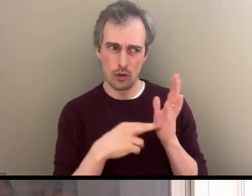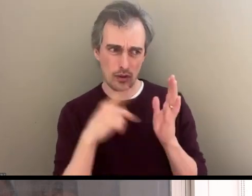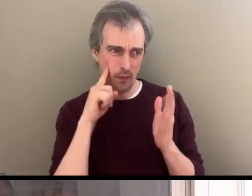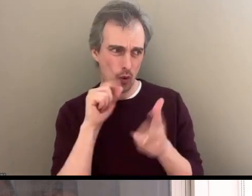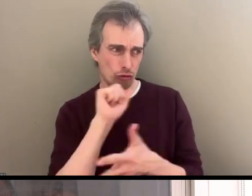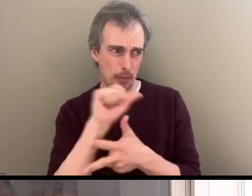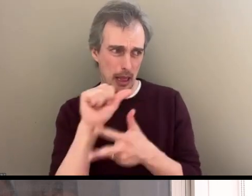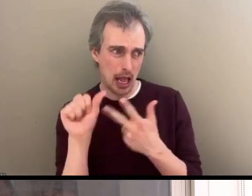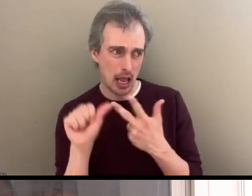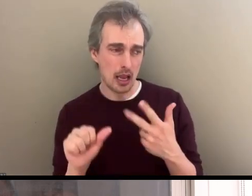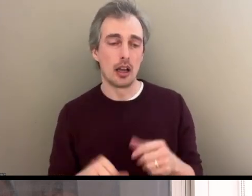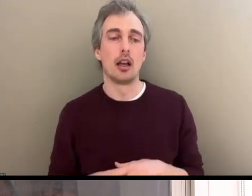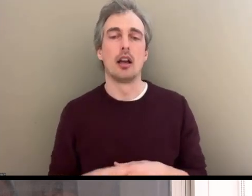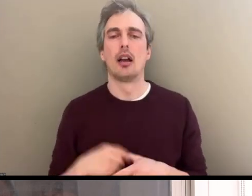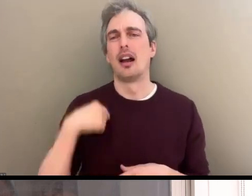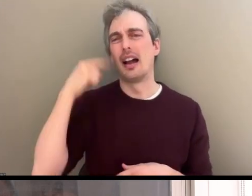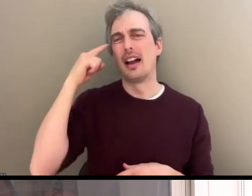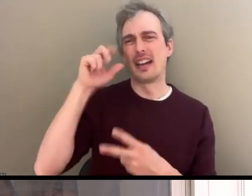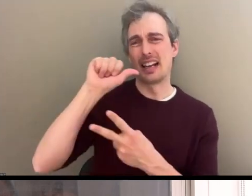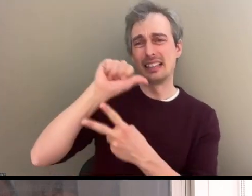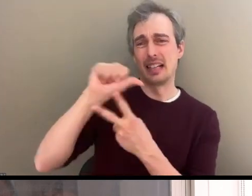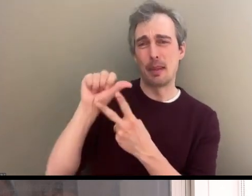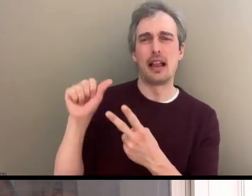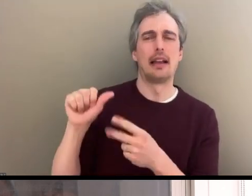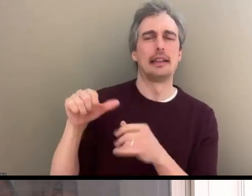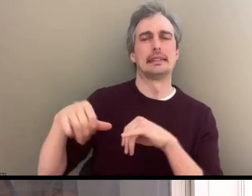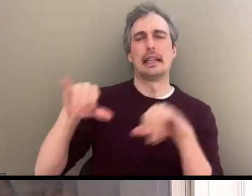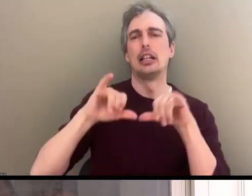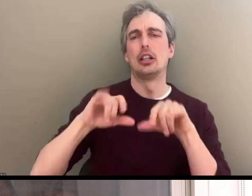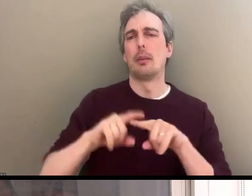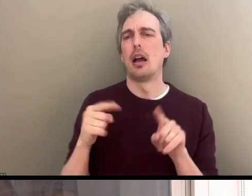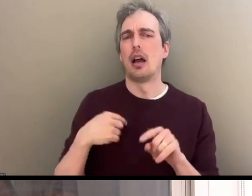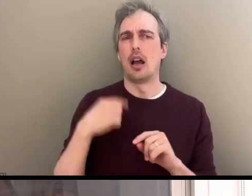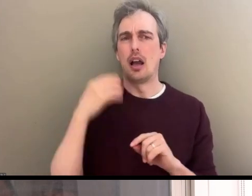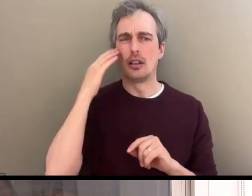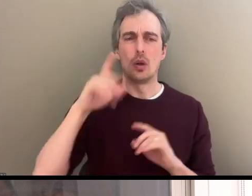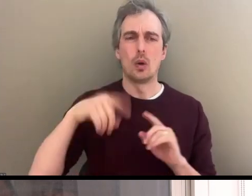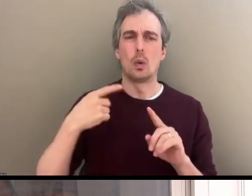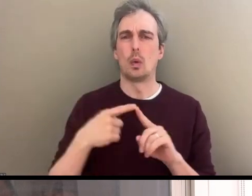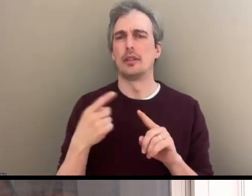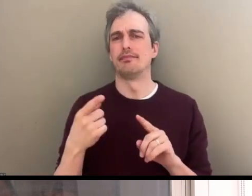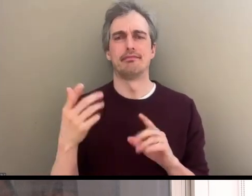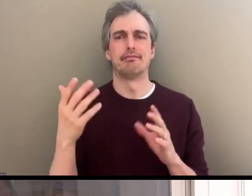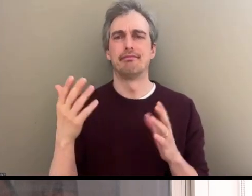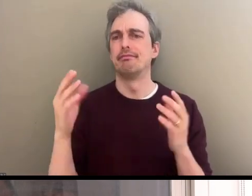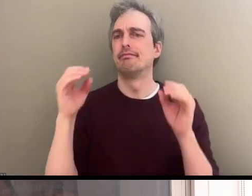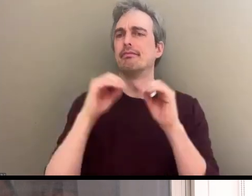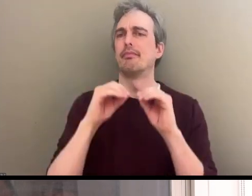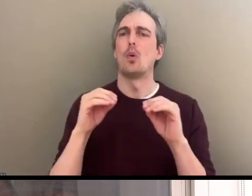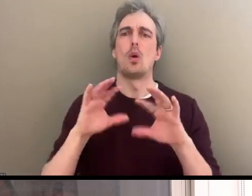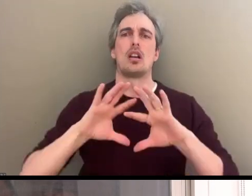I think AA is standard, but I know when you get to, again, kind of the more comprehensive tooling, you can do AAA.